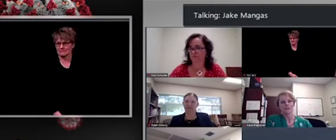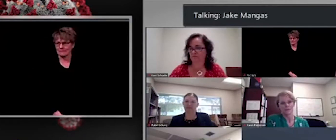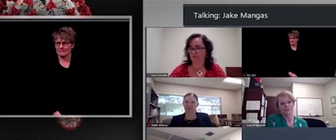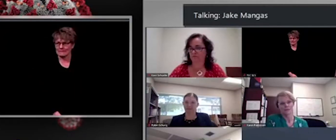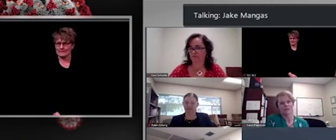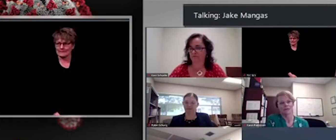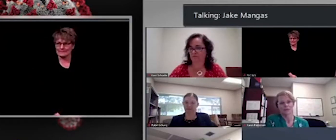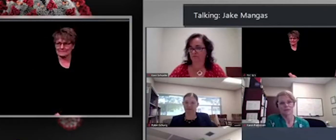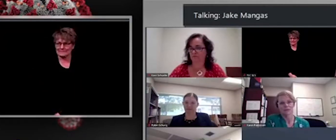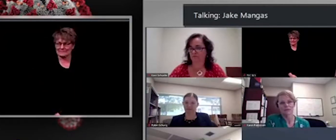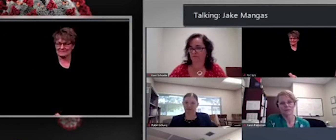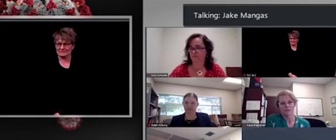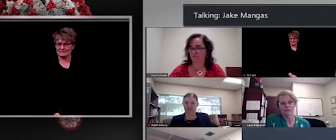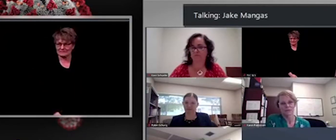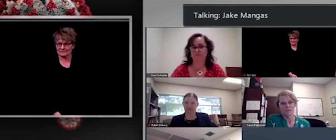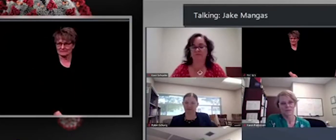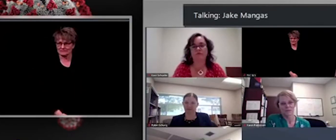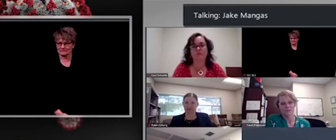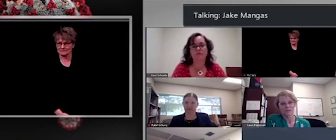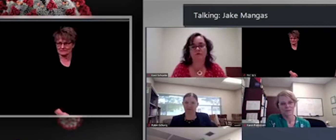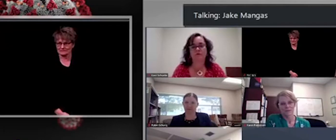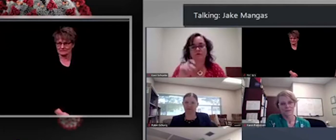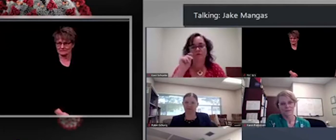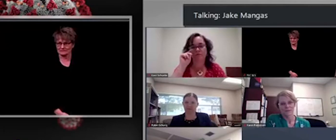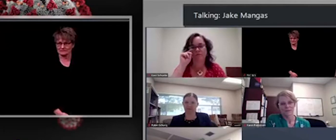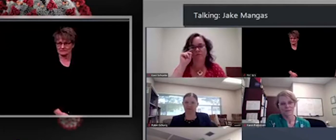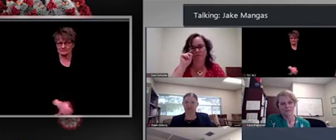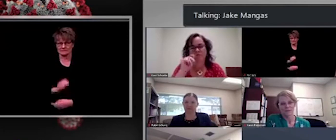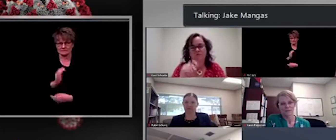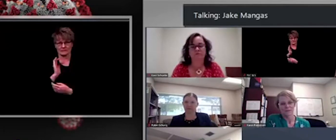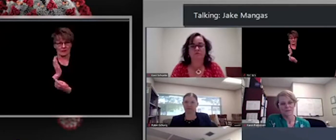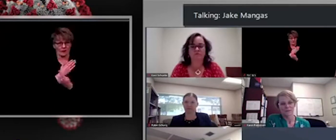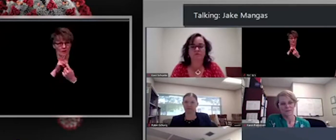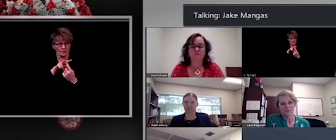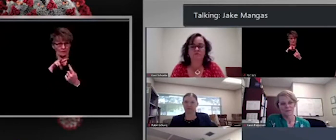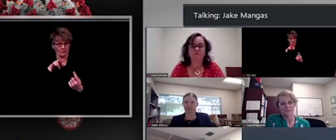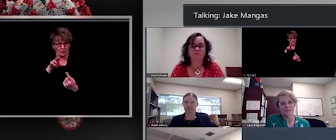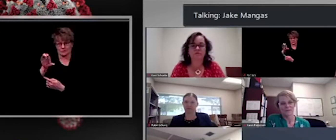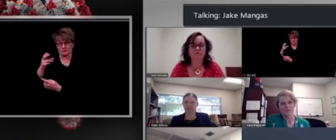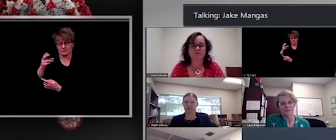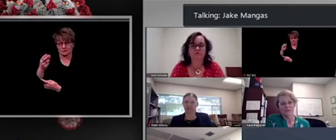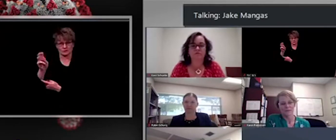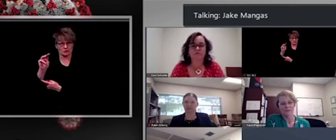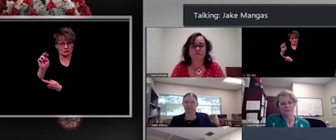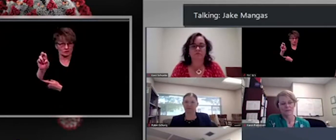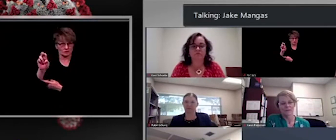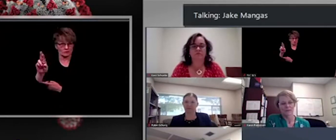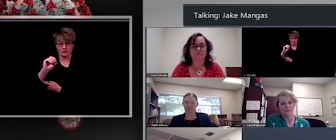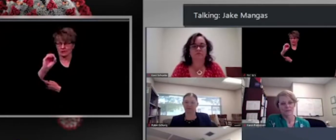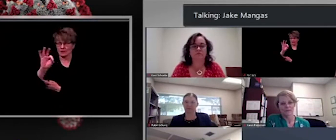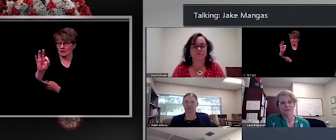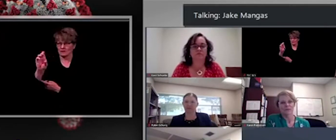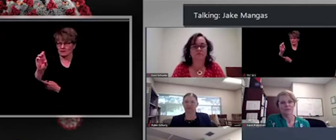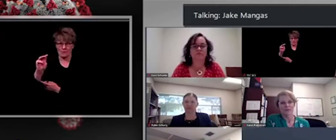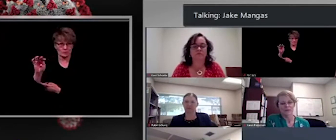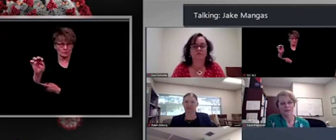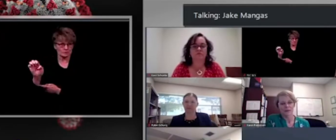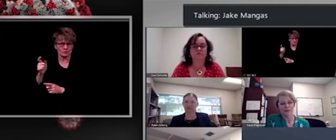from the Chamber's standpoint has been the county Cares Act Grant program. I've been